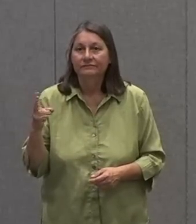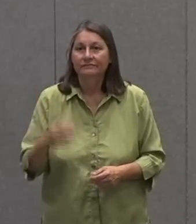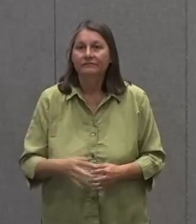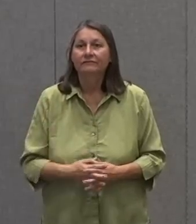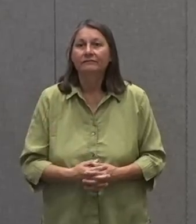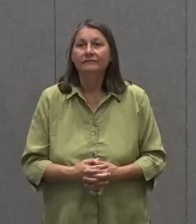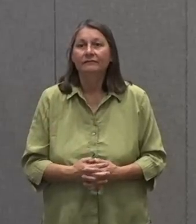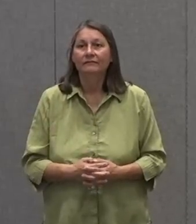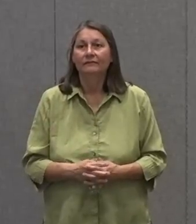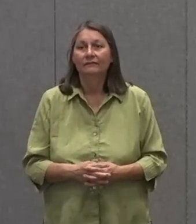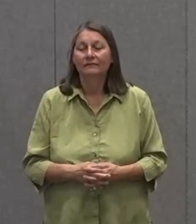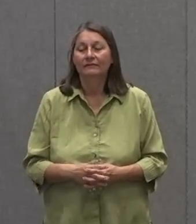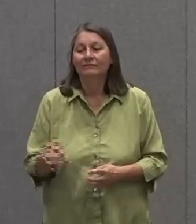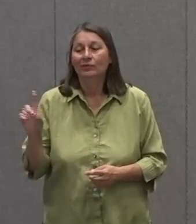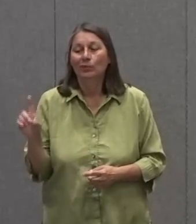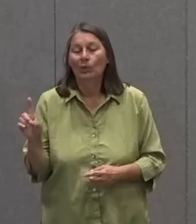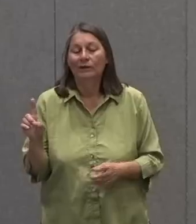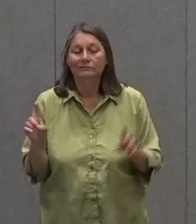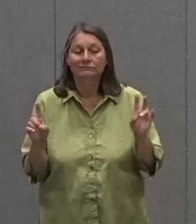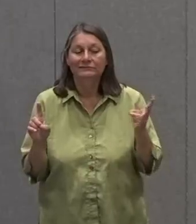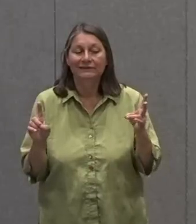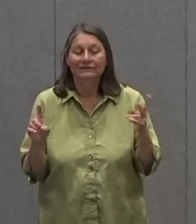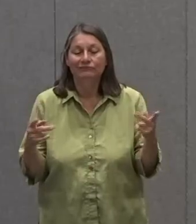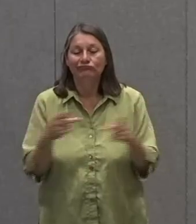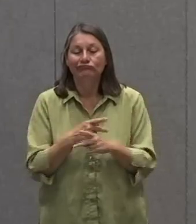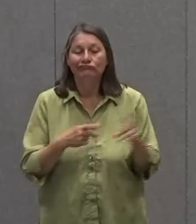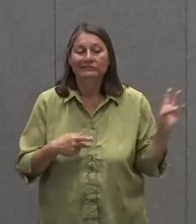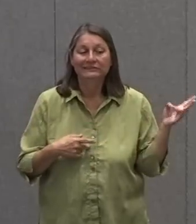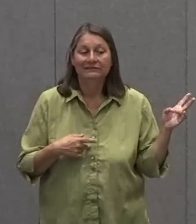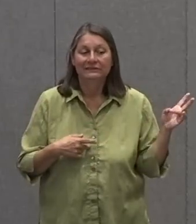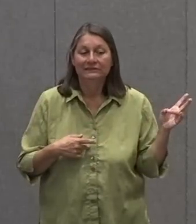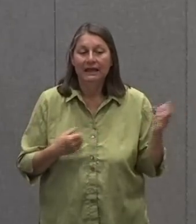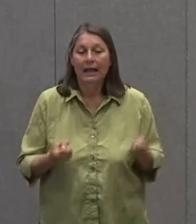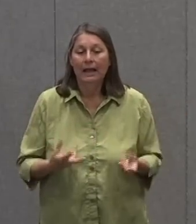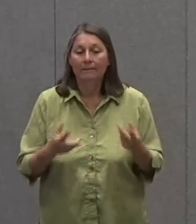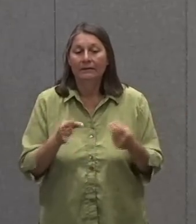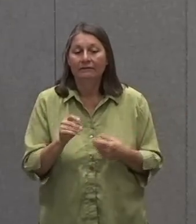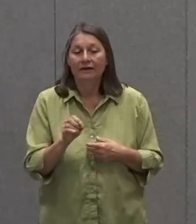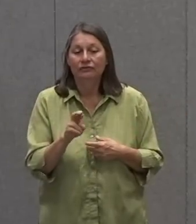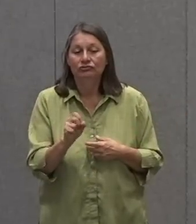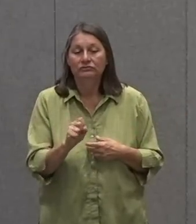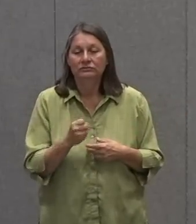It's only one and 17, so how many factors is that? Two.